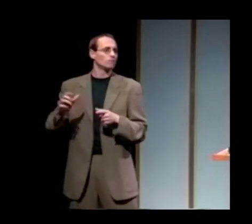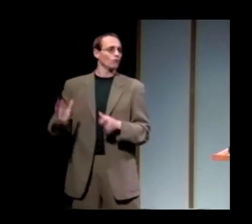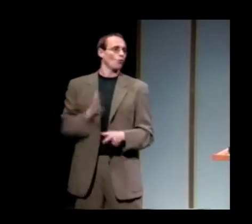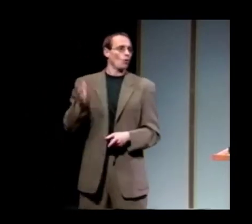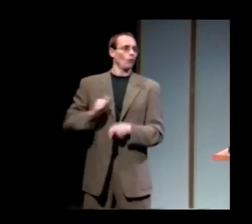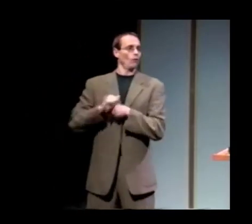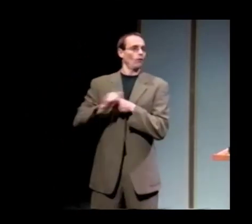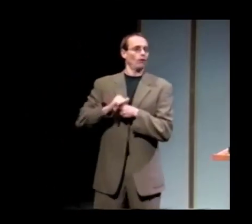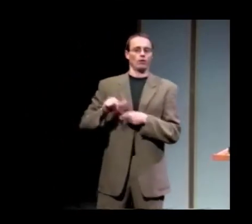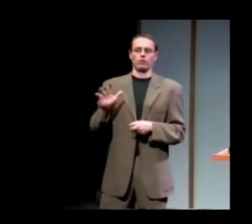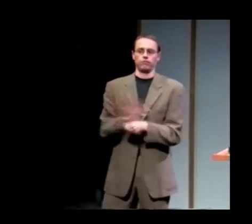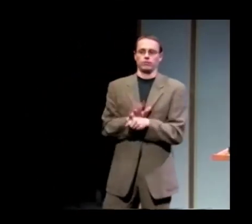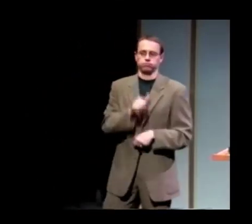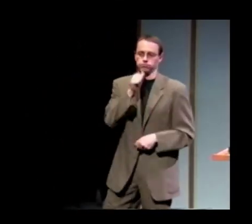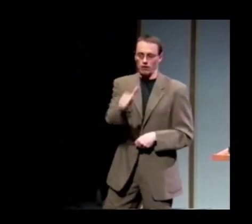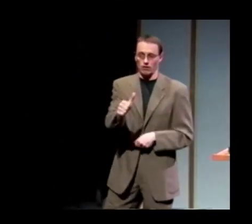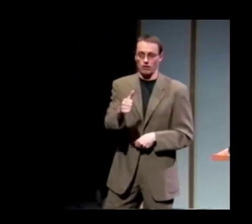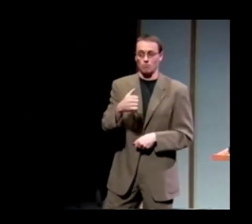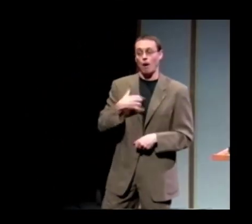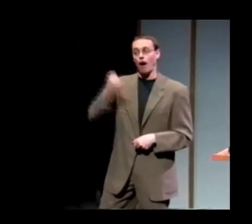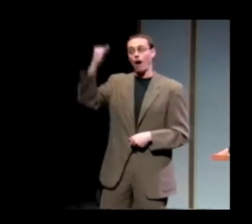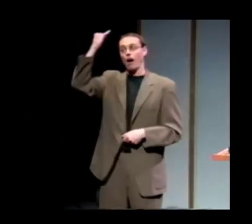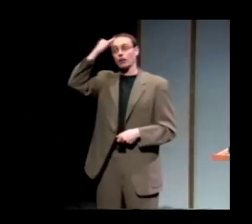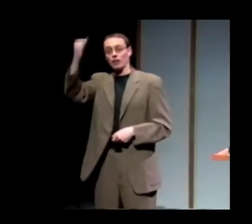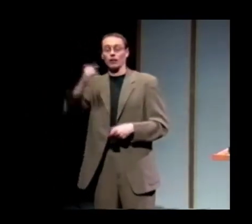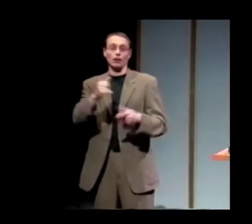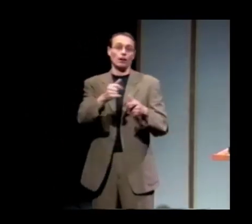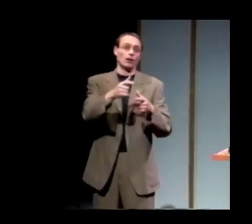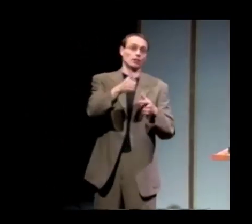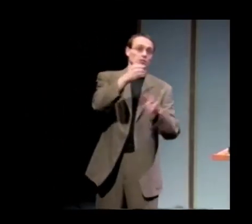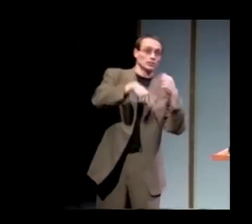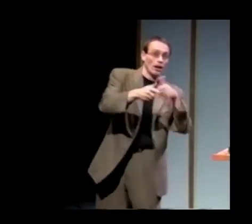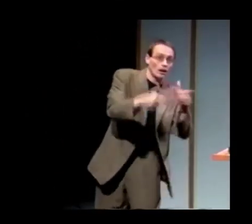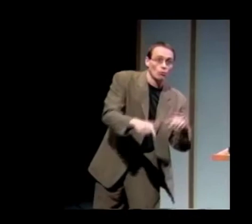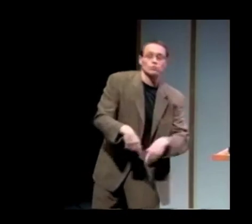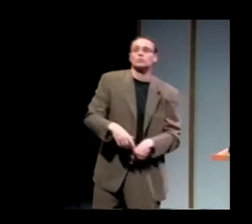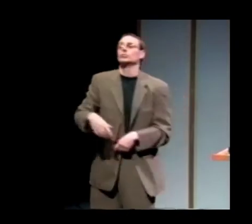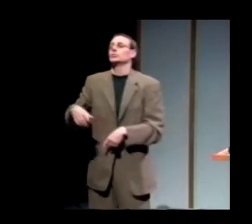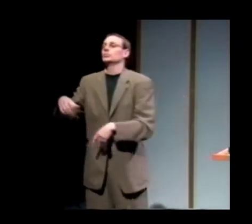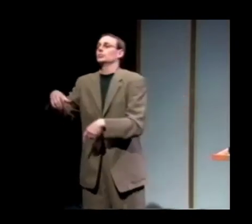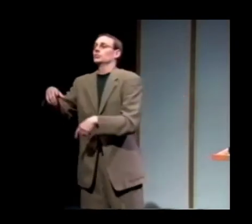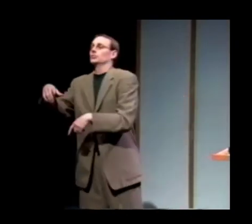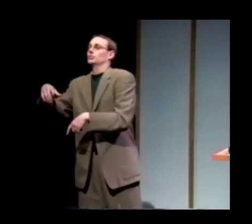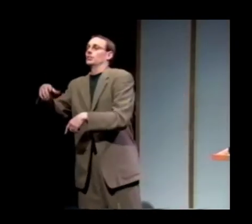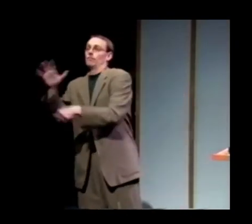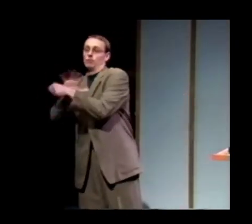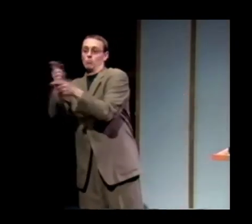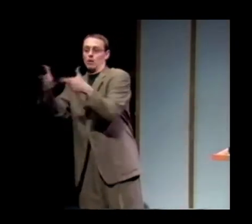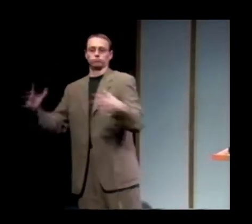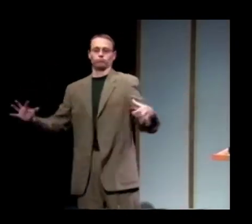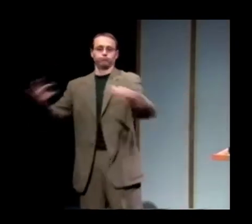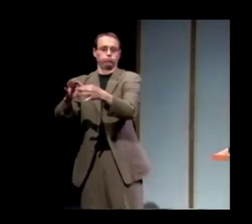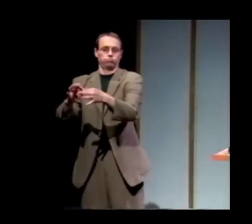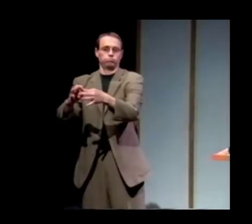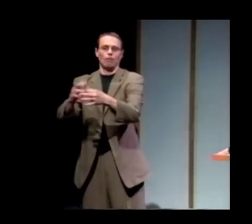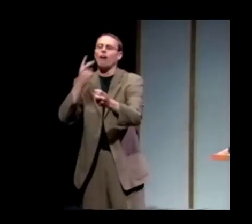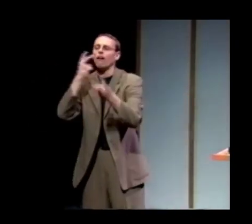I ENJOY WATCHING, BUT FORMALLY TRAINED IN MOVIES, NO, I HAVE NONE OF THAT,